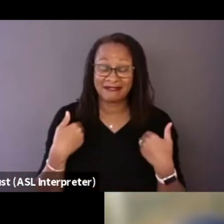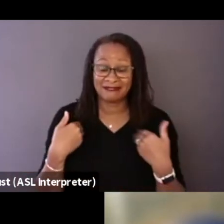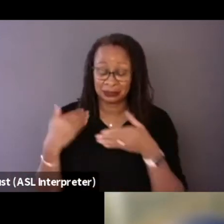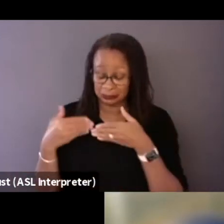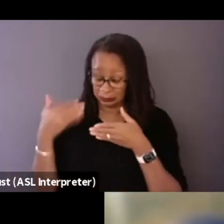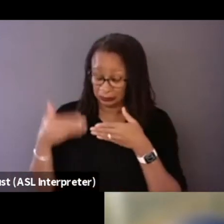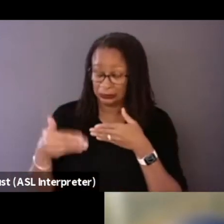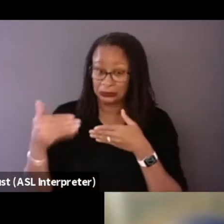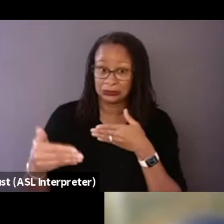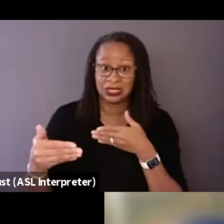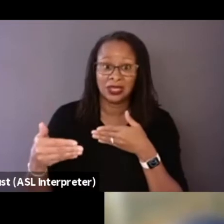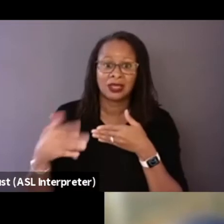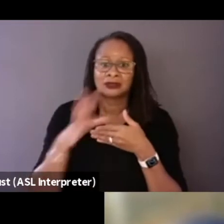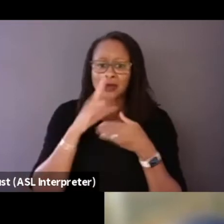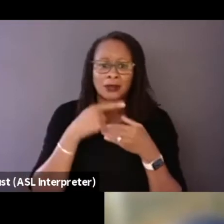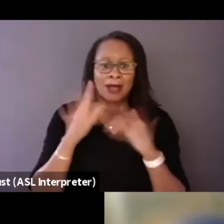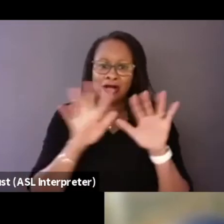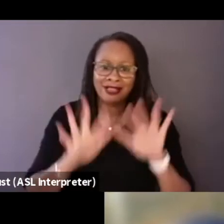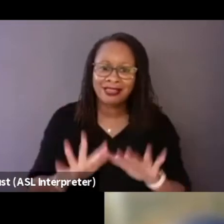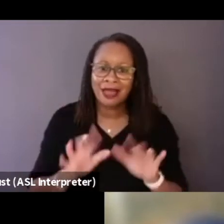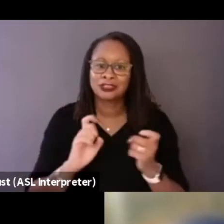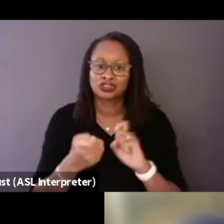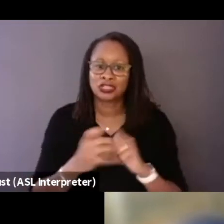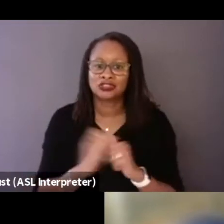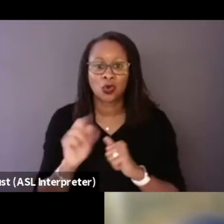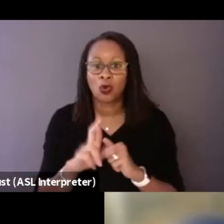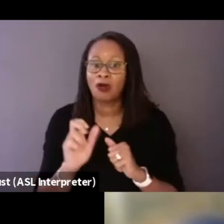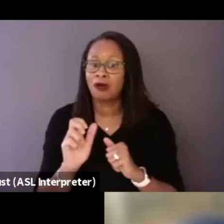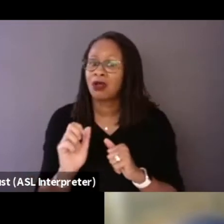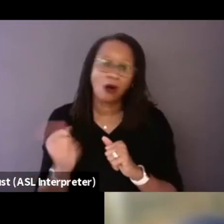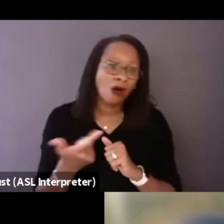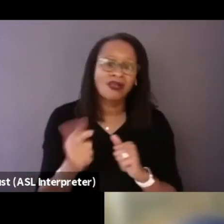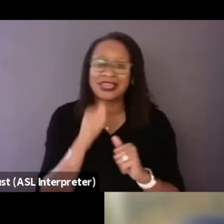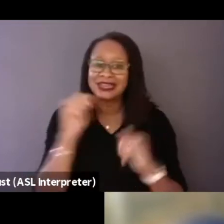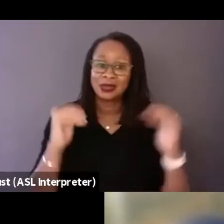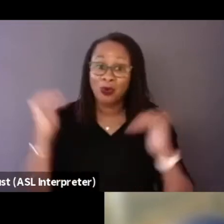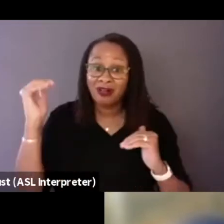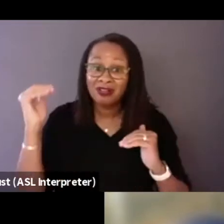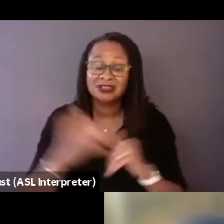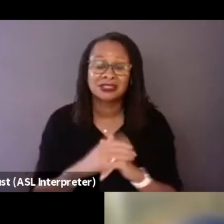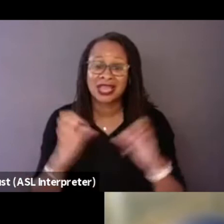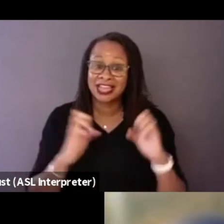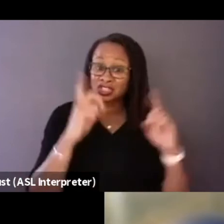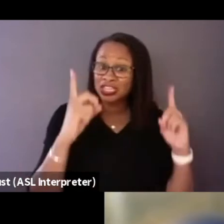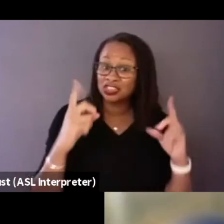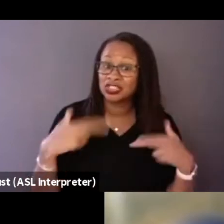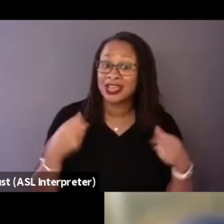When we're thinking about climate change, or we're thinking about all of the inequalities you were talking about, whether it's education, healthcare, finances,